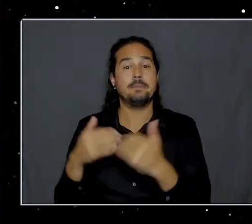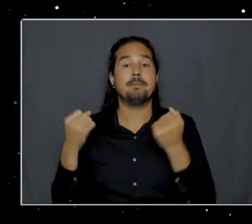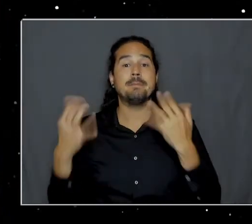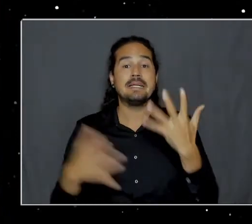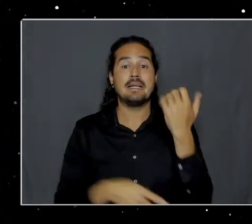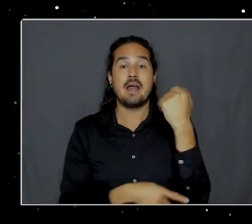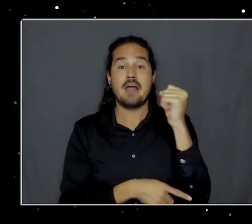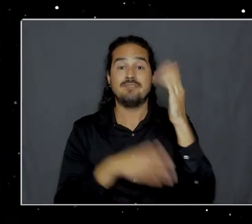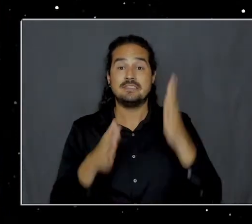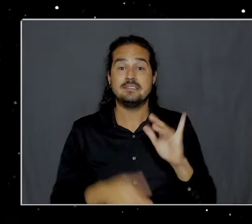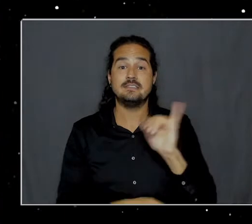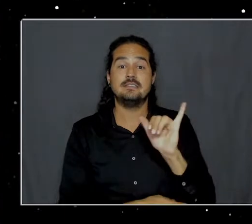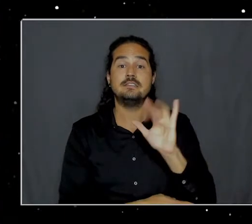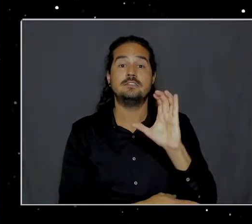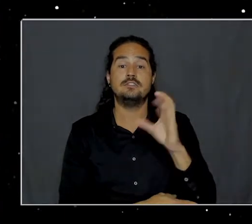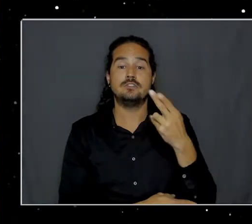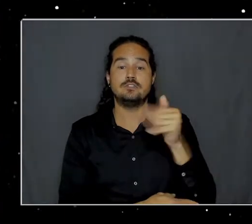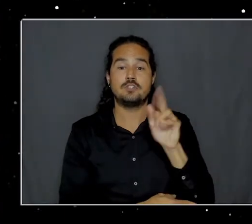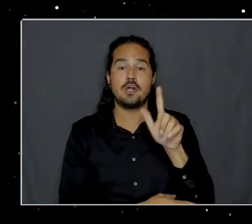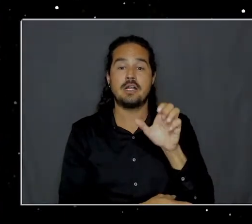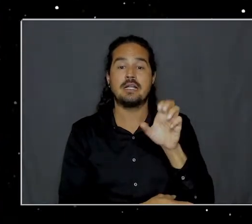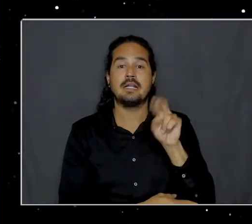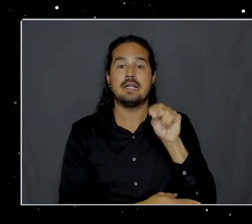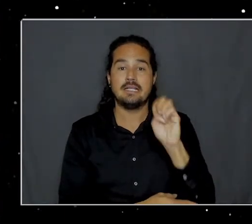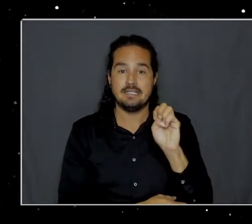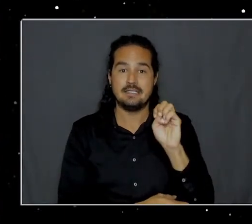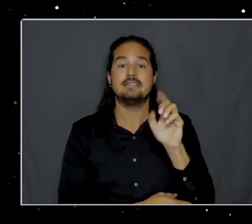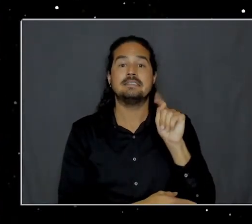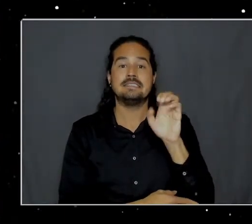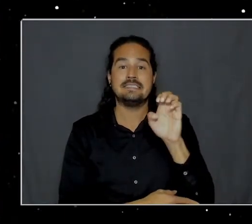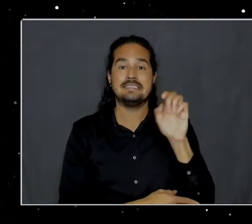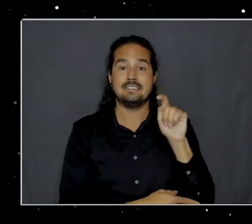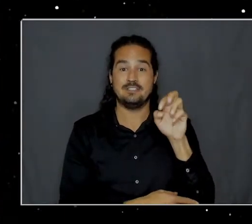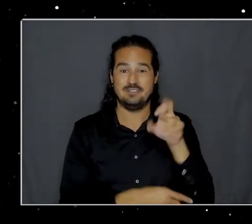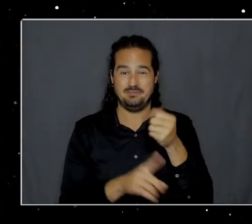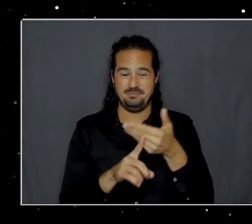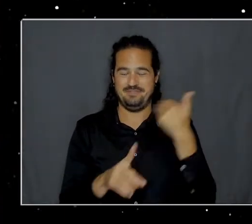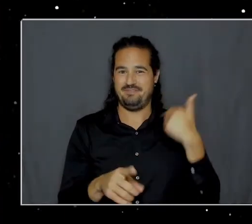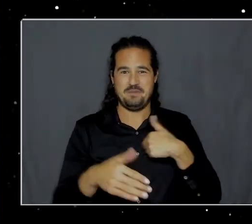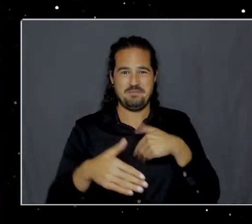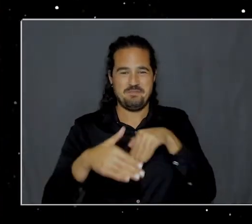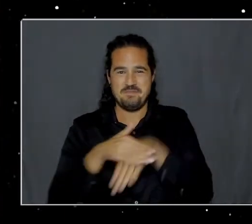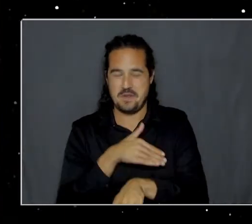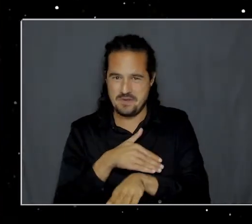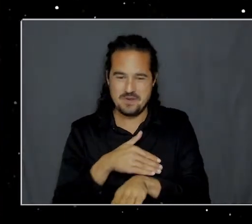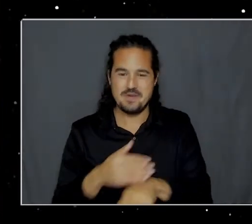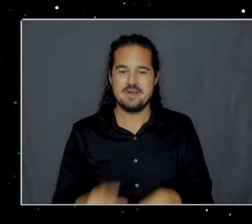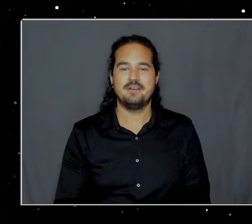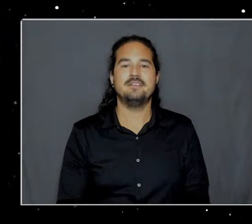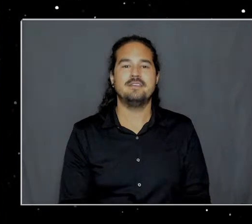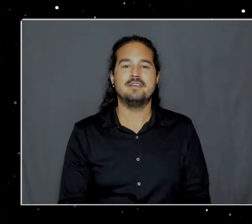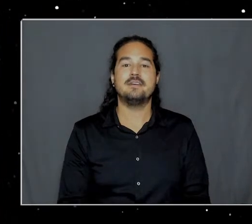BEFORE MY PLACE ON THIS EARTH. IN MY ROLE AS AN ORGANIZER FOR THE PEACE AND JUSTICE ACTION